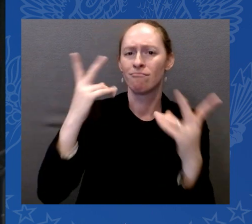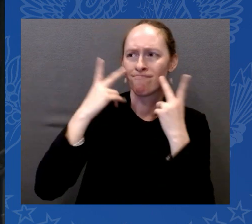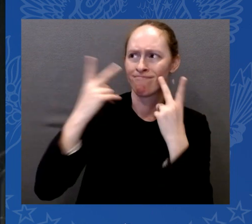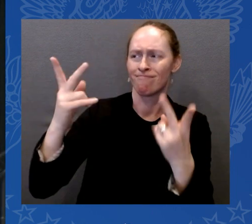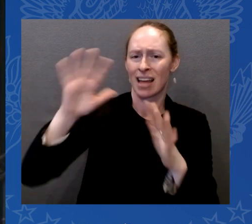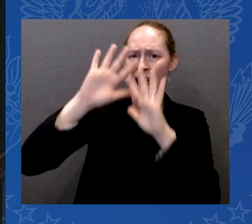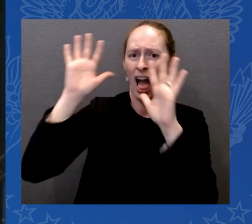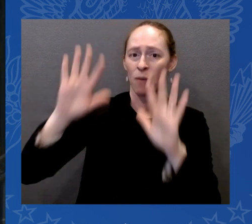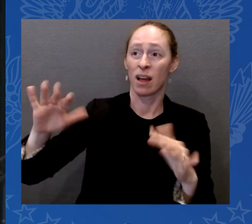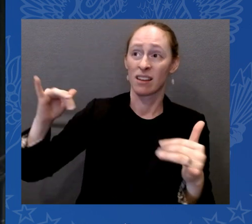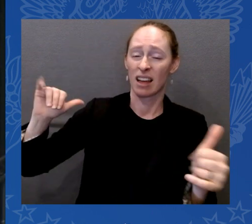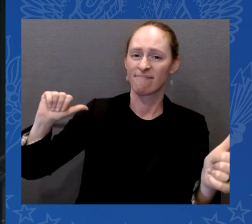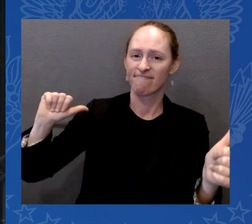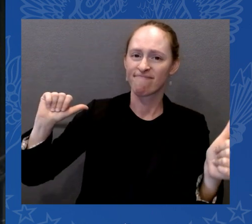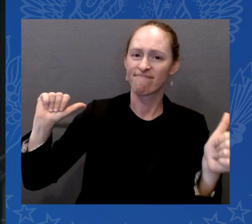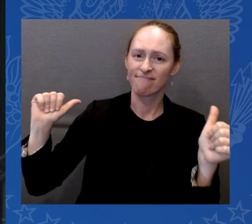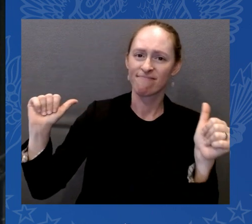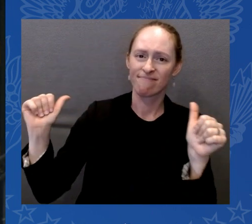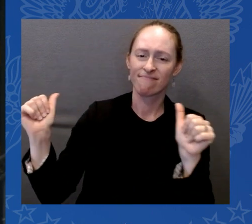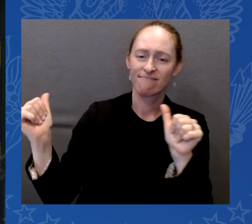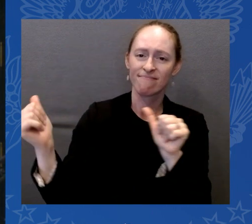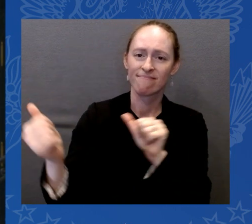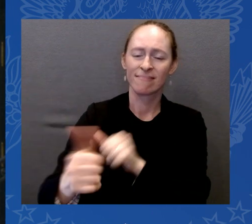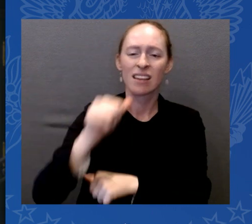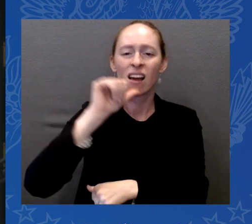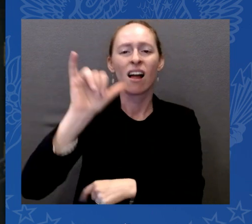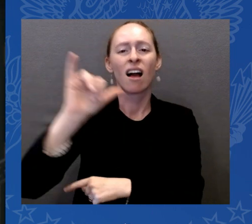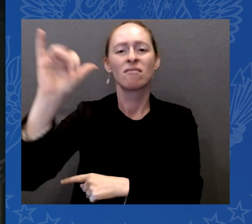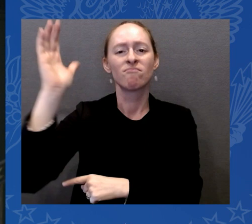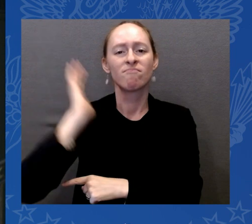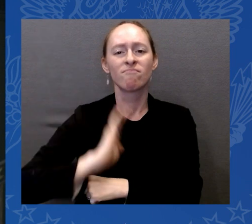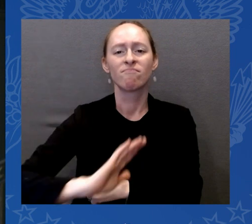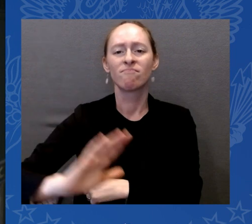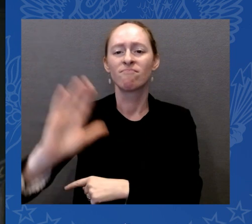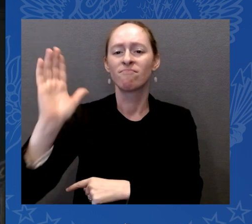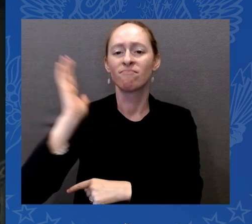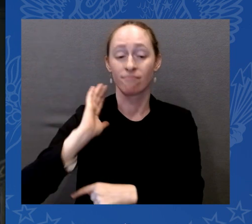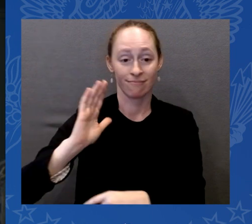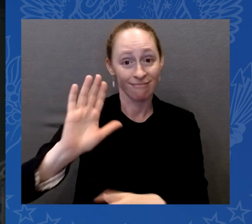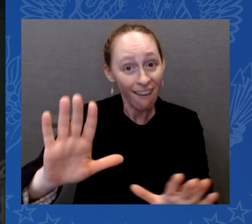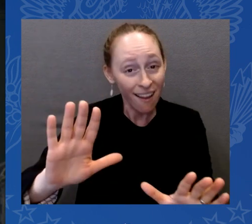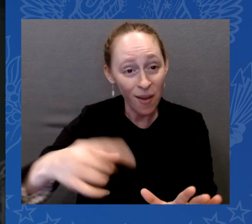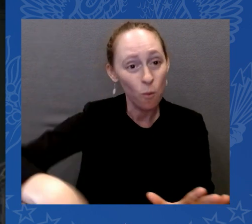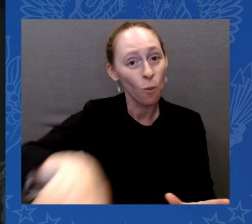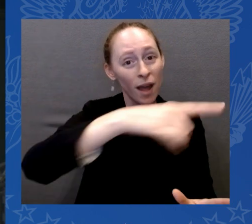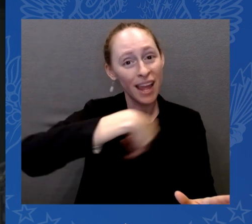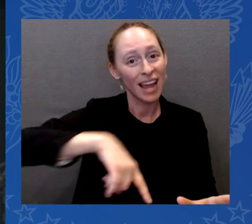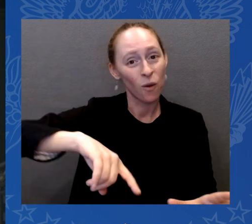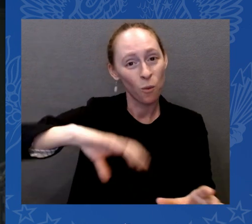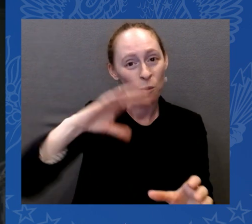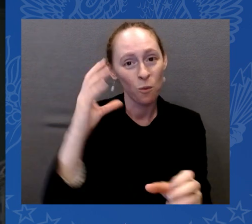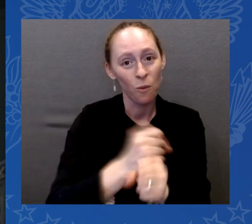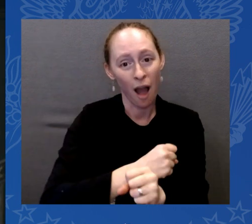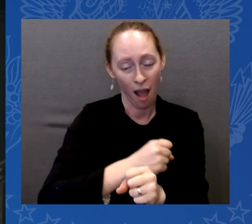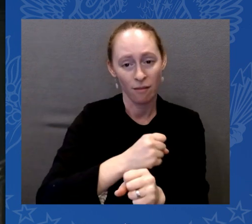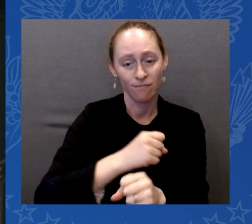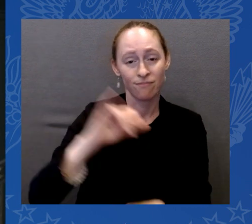and the climate deniers lost. And the Inflation Reduction Act takes the most aggressive action to combat climate as --